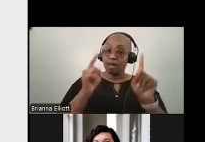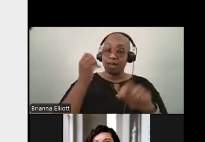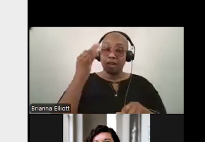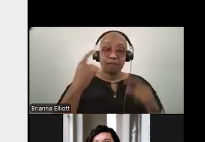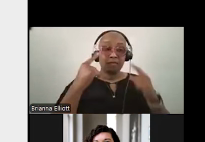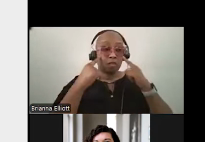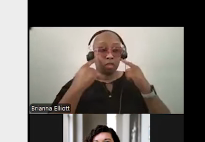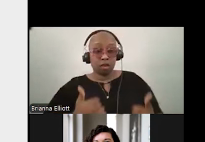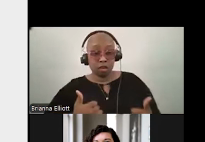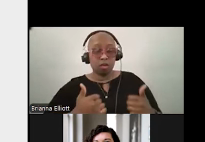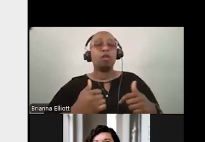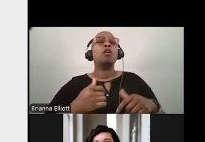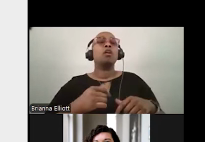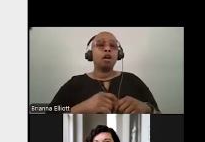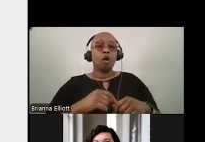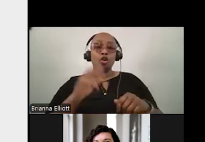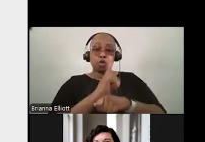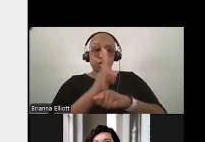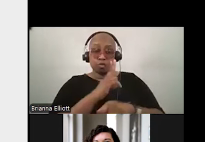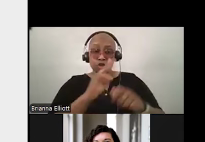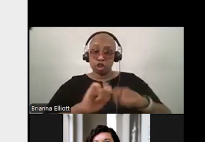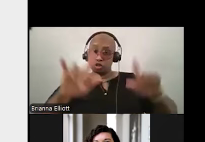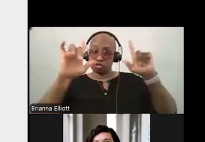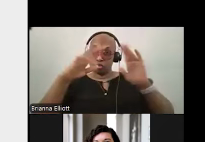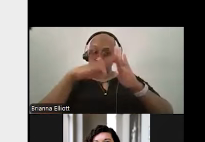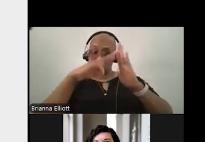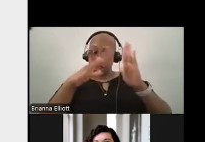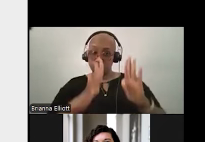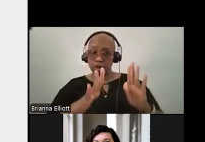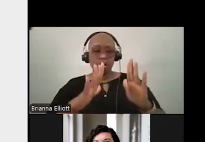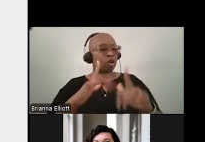a screen reader, you can't see that. So there's information that you're missing. That alt text